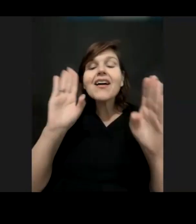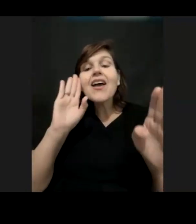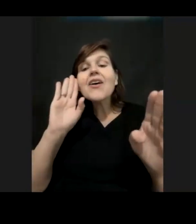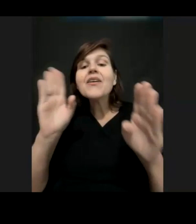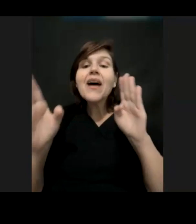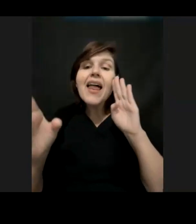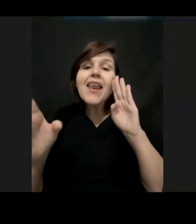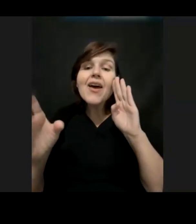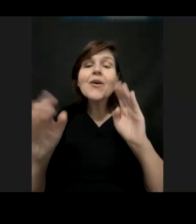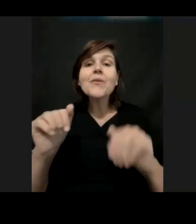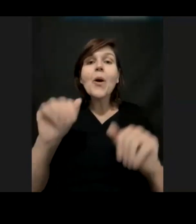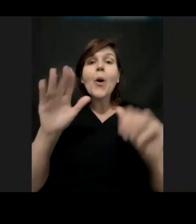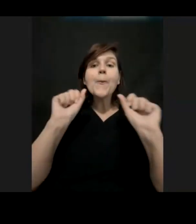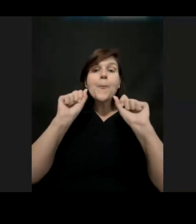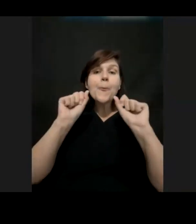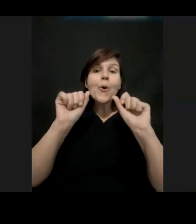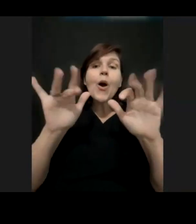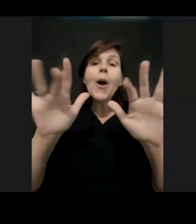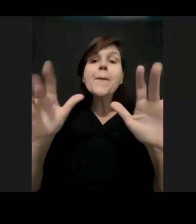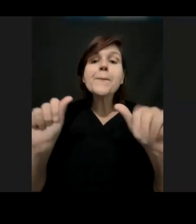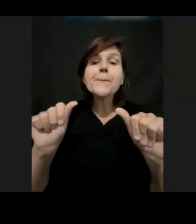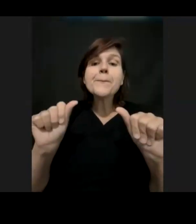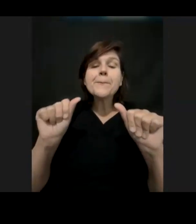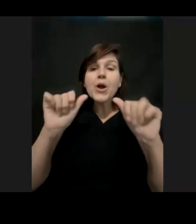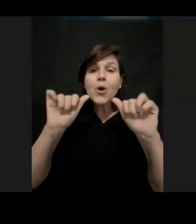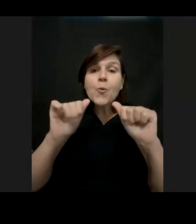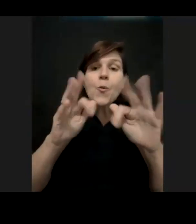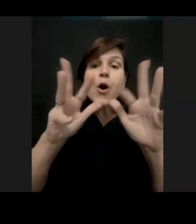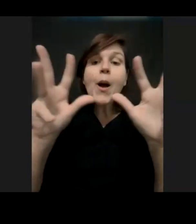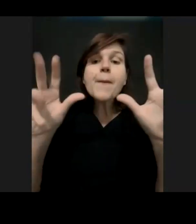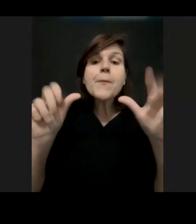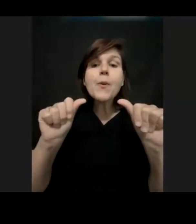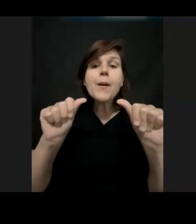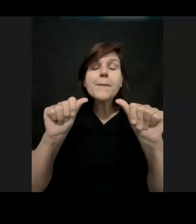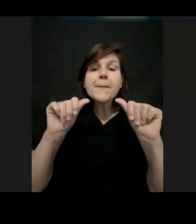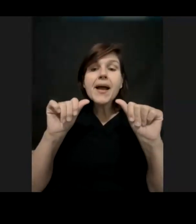Whoop whoop! Catlaw!